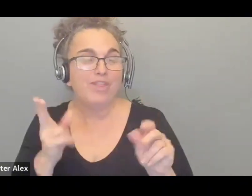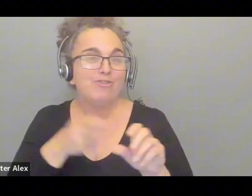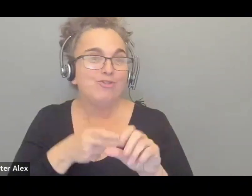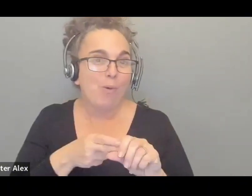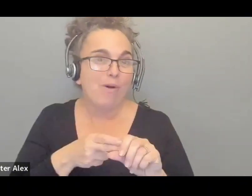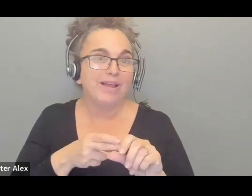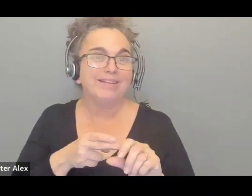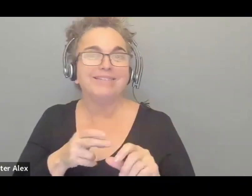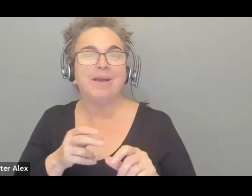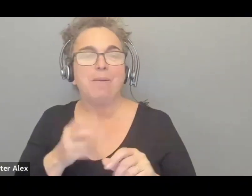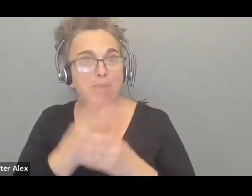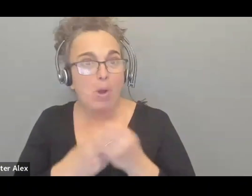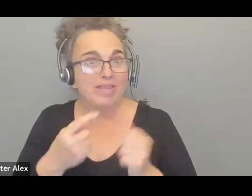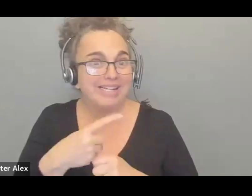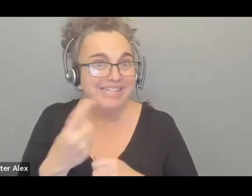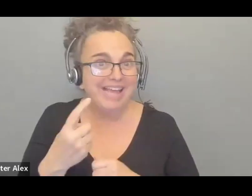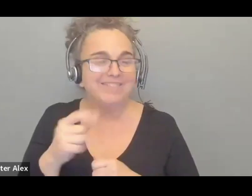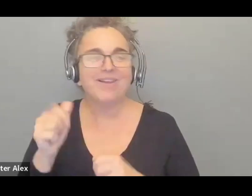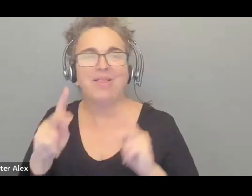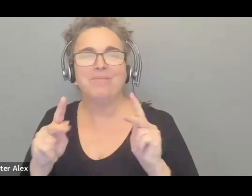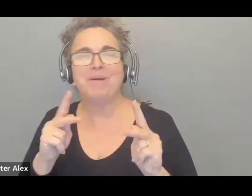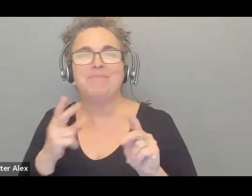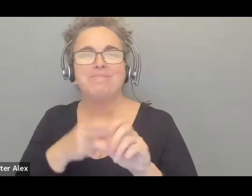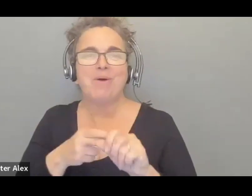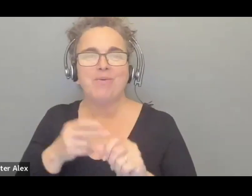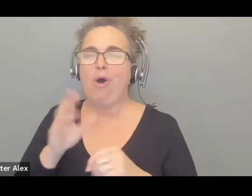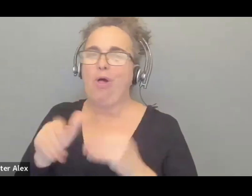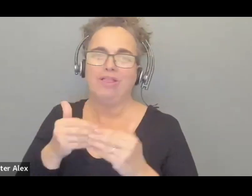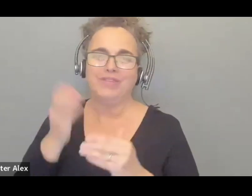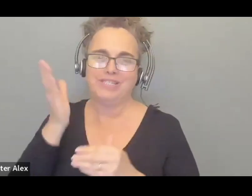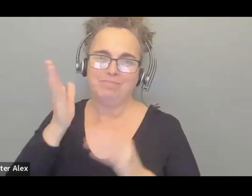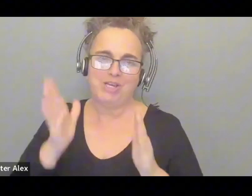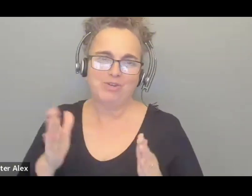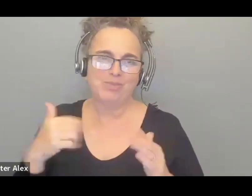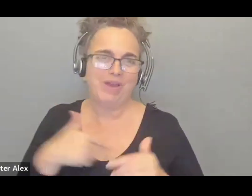and also to all the wonderful speakers that we had over these two days.